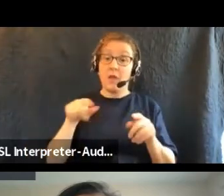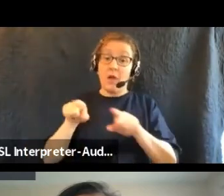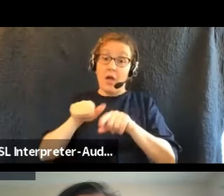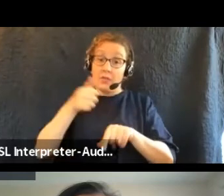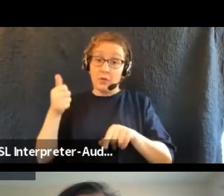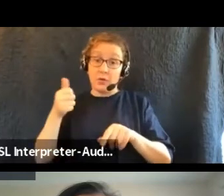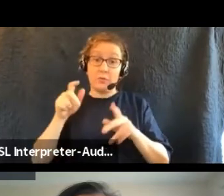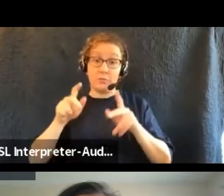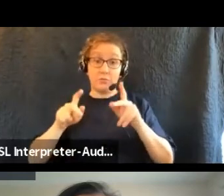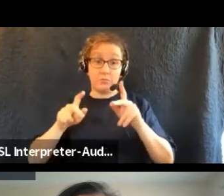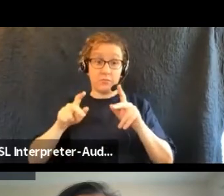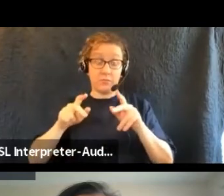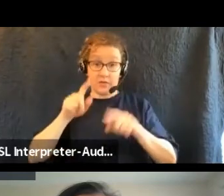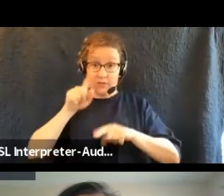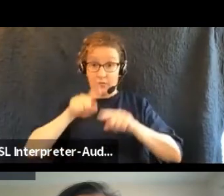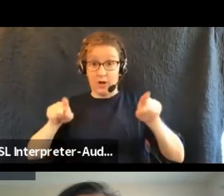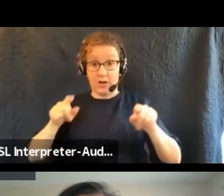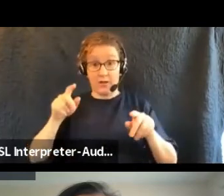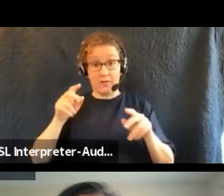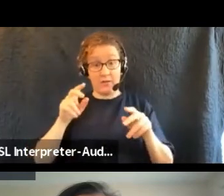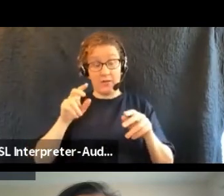We've mentioned quite a few in this discussion.